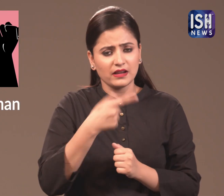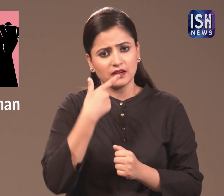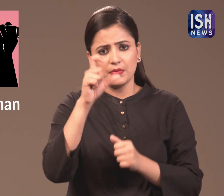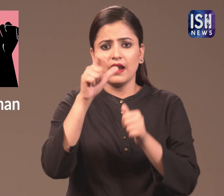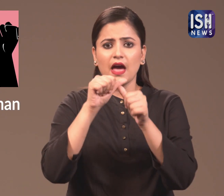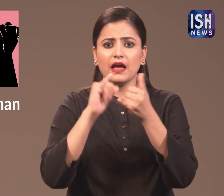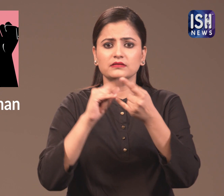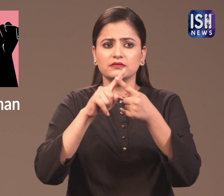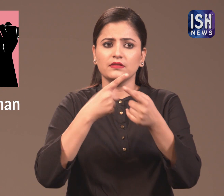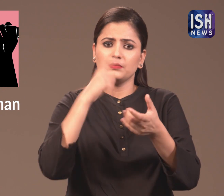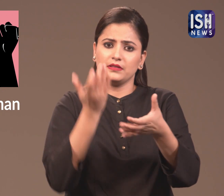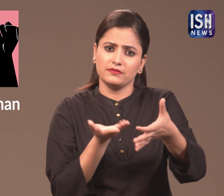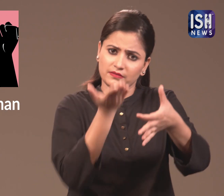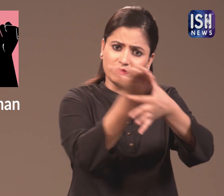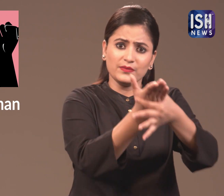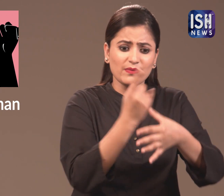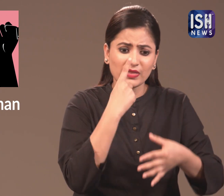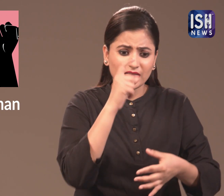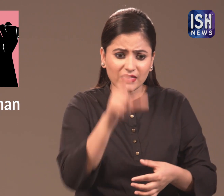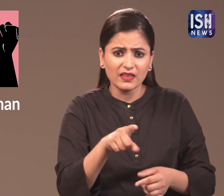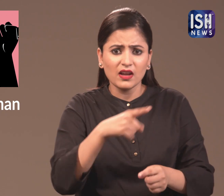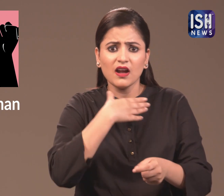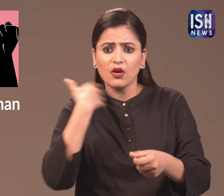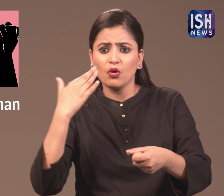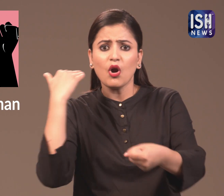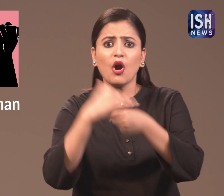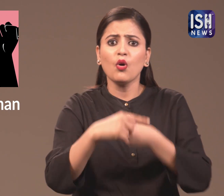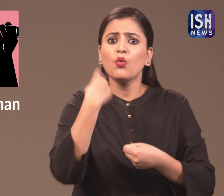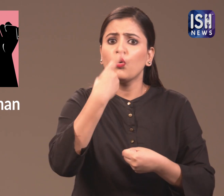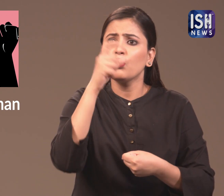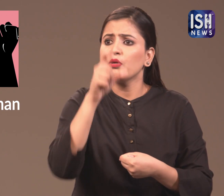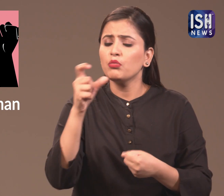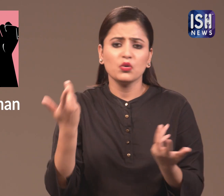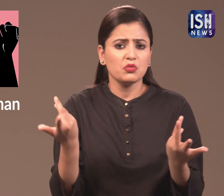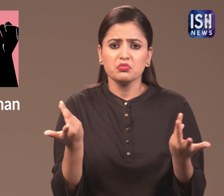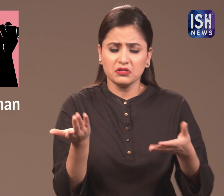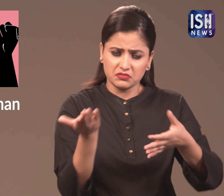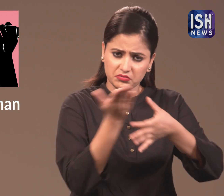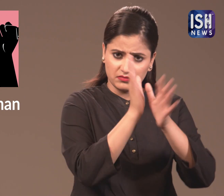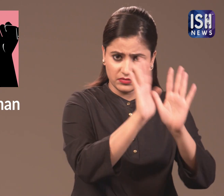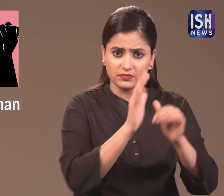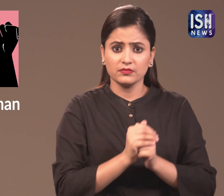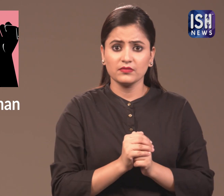The police have filed a case of murder against the unknown killer.